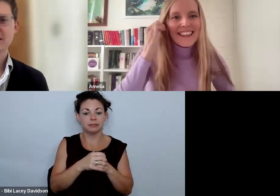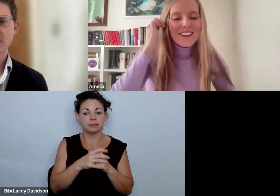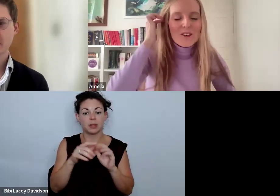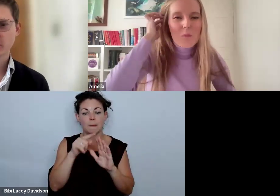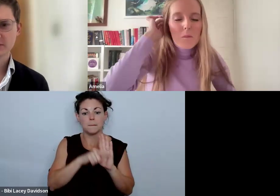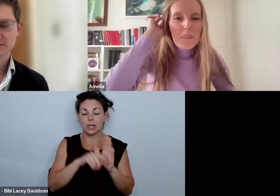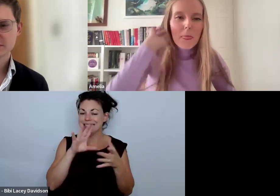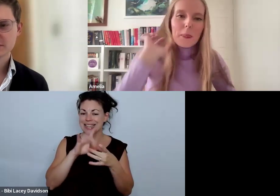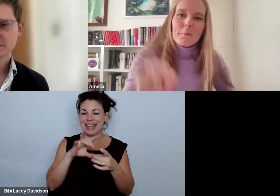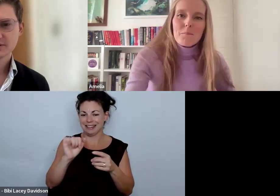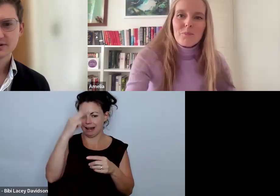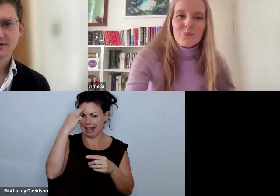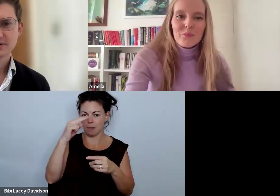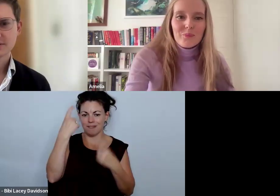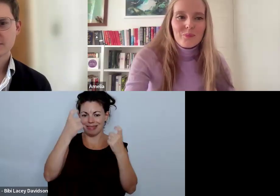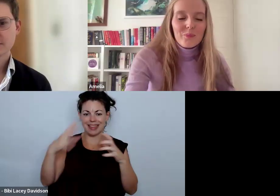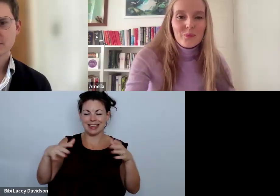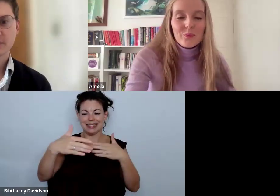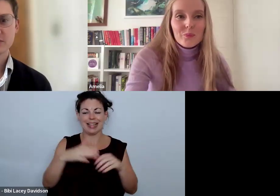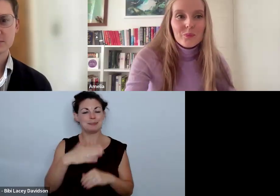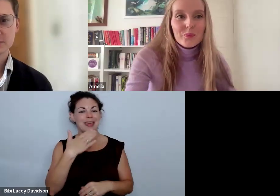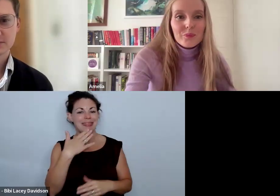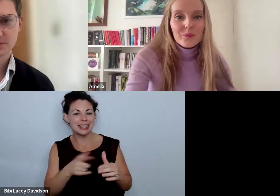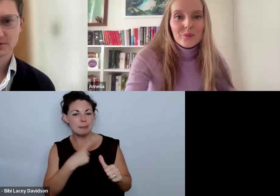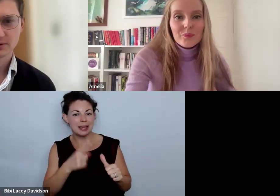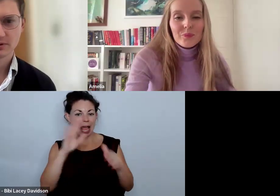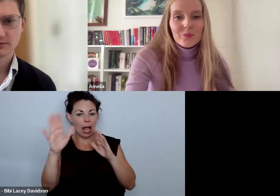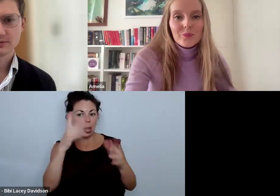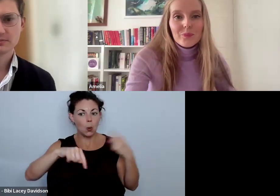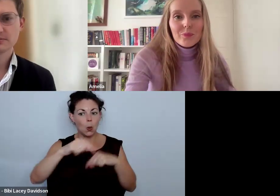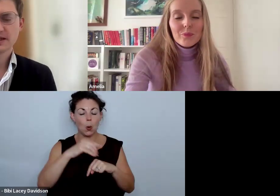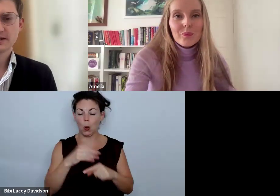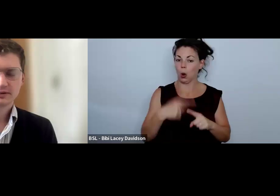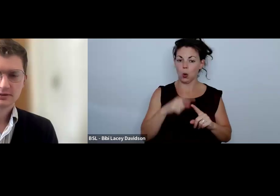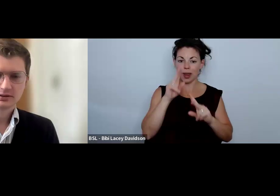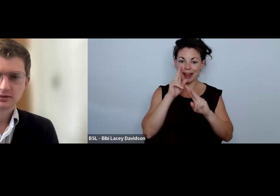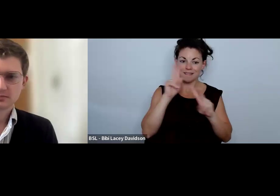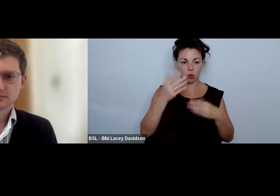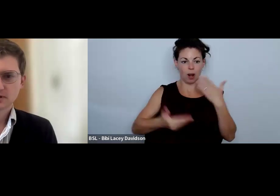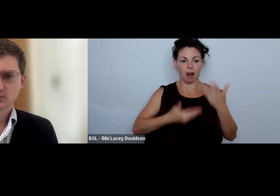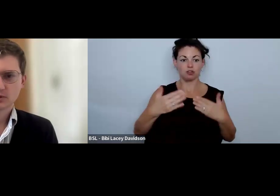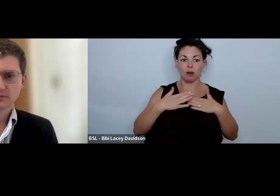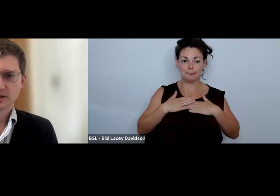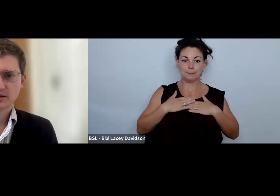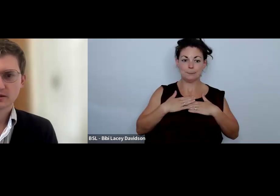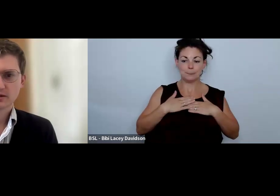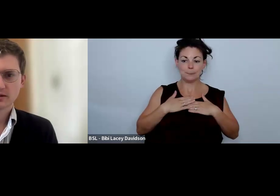wearing a light-colored shirt and a sweater over the top of that with a blurred background.